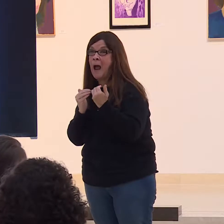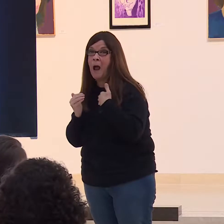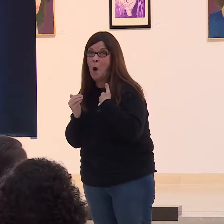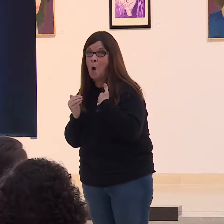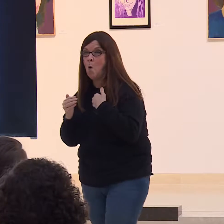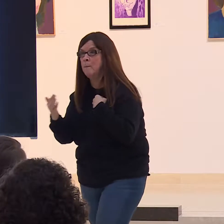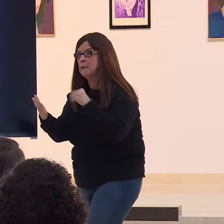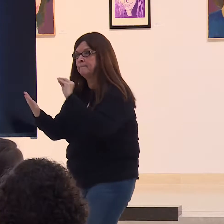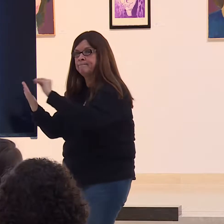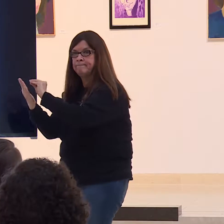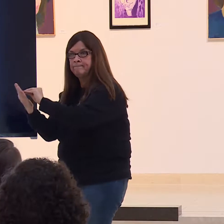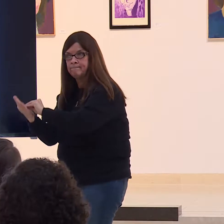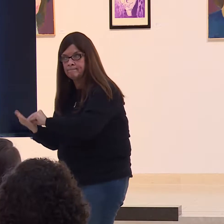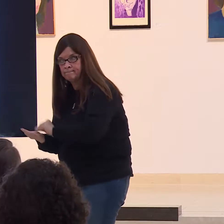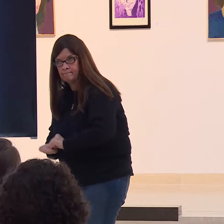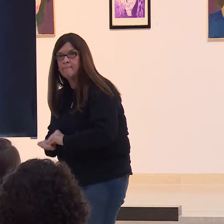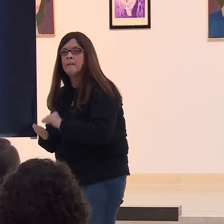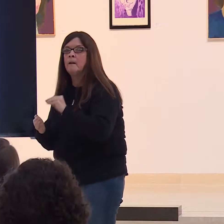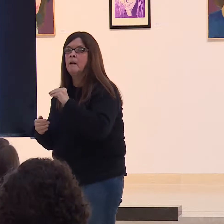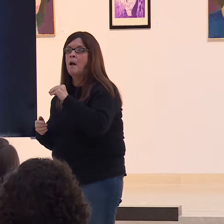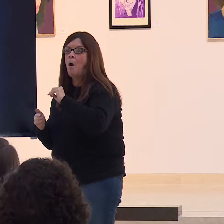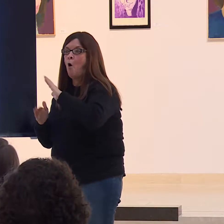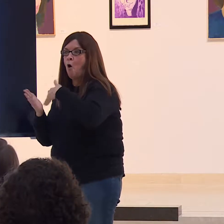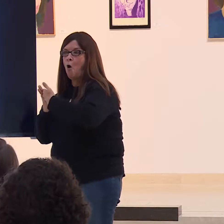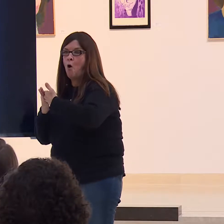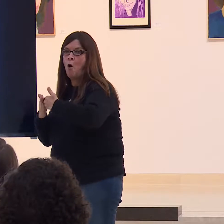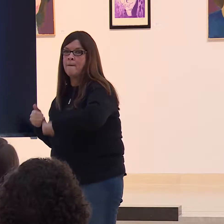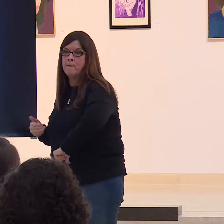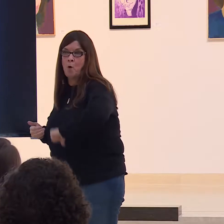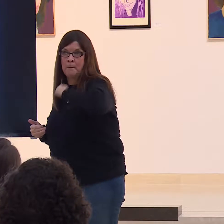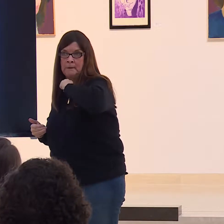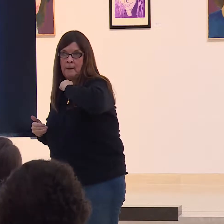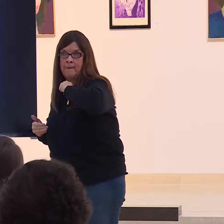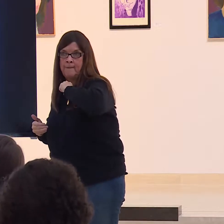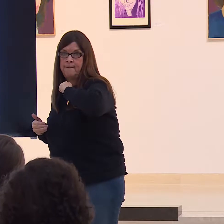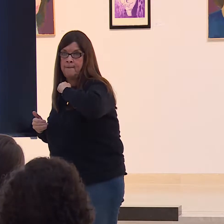I also decided to add more structured motifs to the challenge.